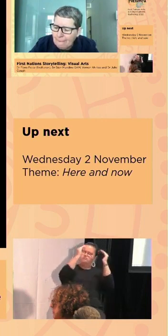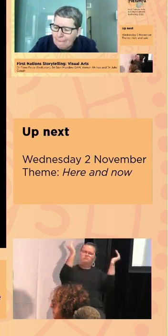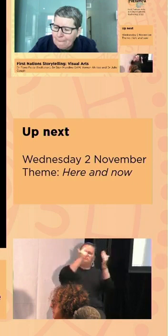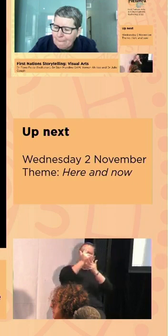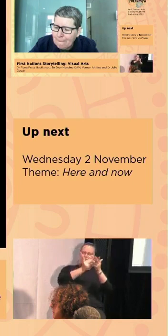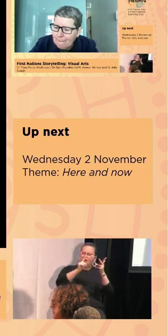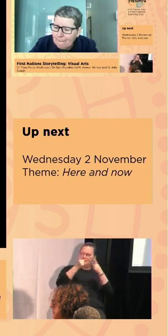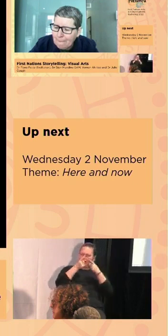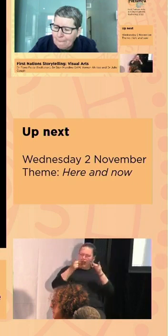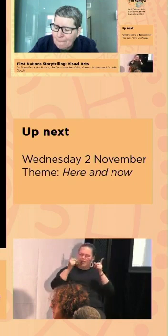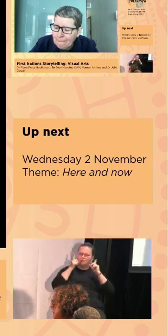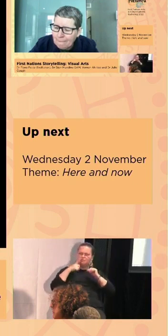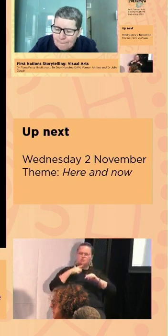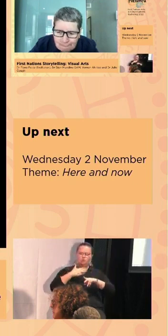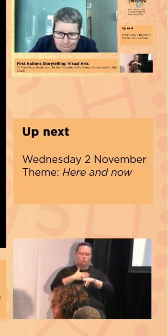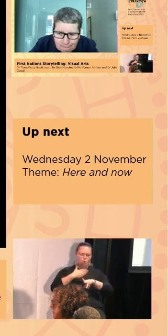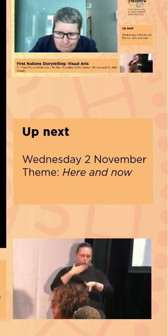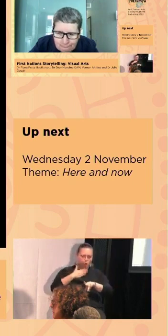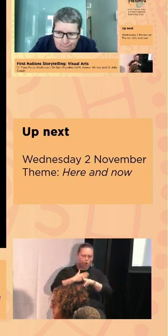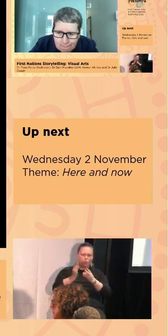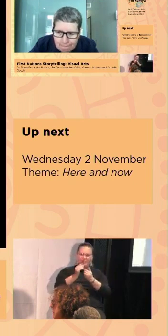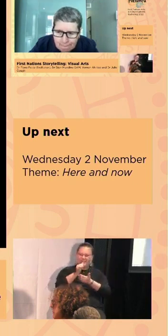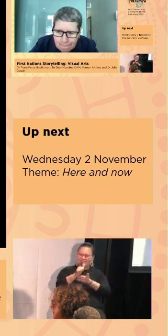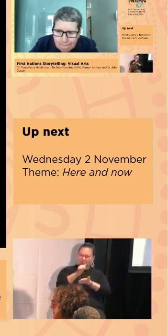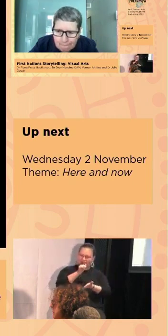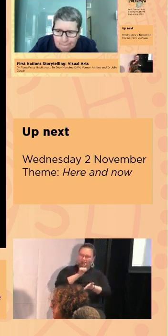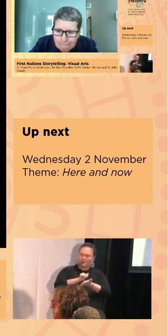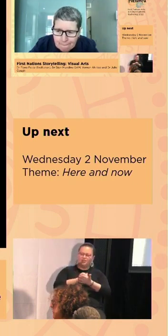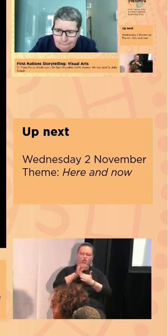Why do you think your art wasn't featured in the documentary as